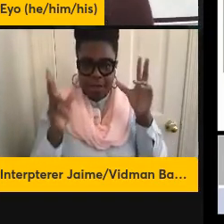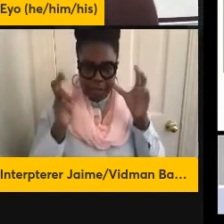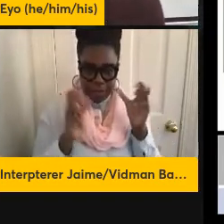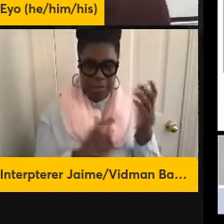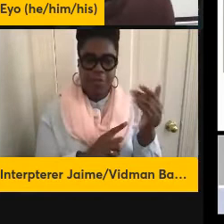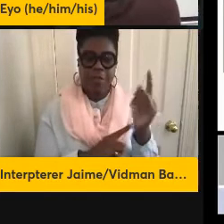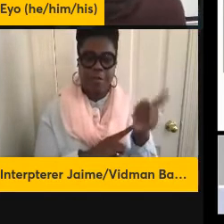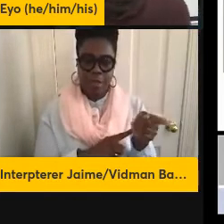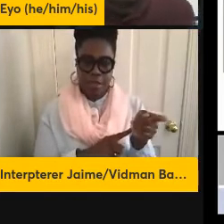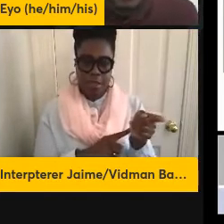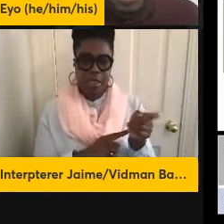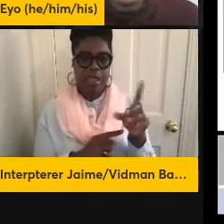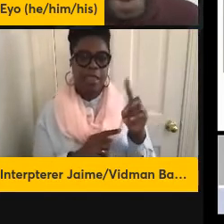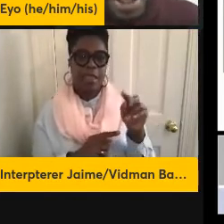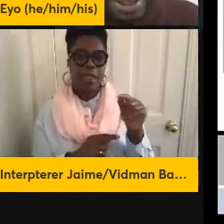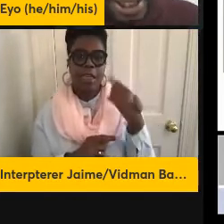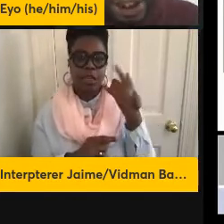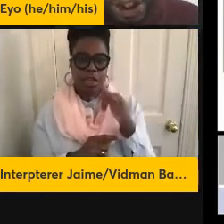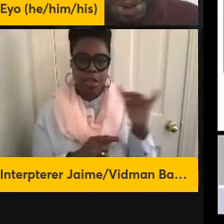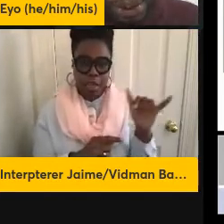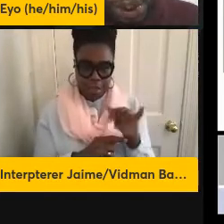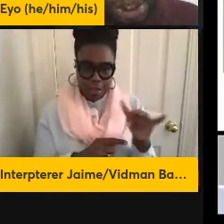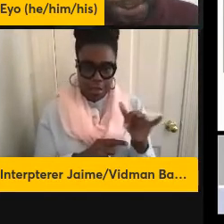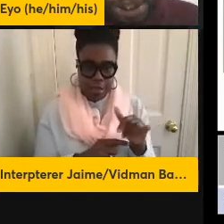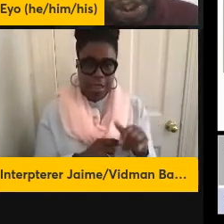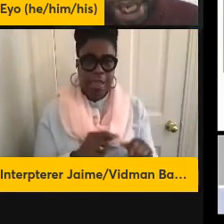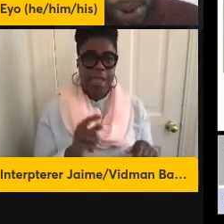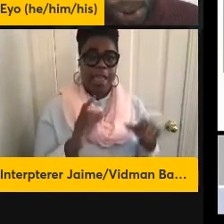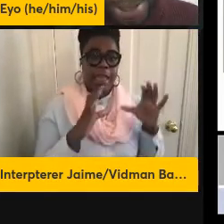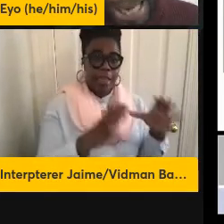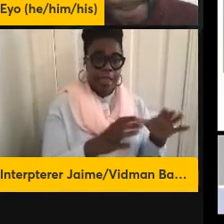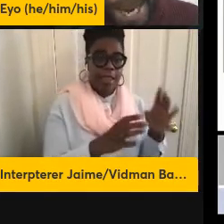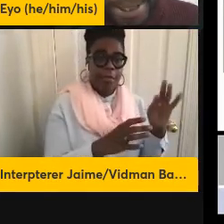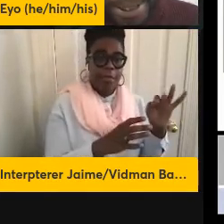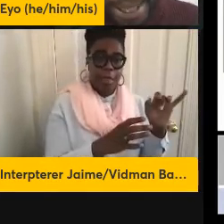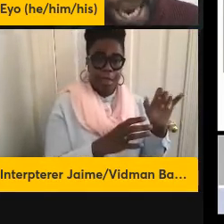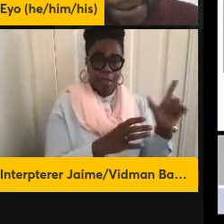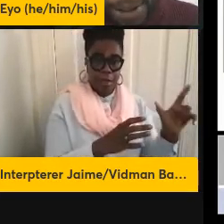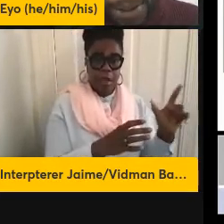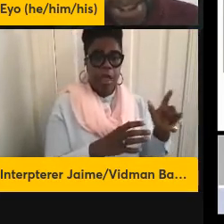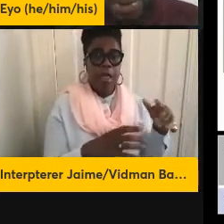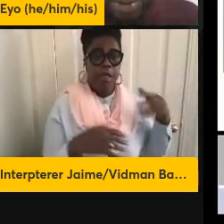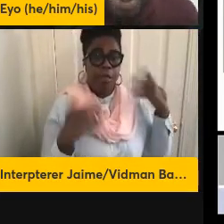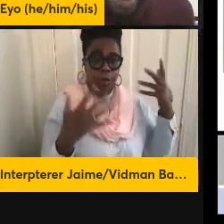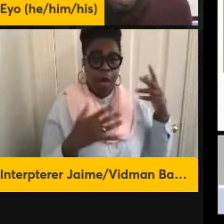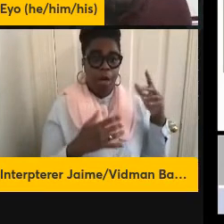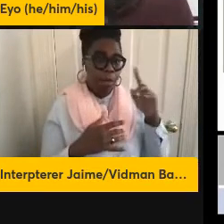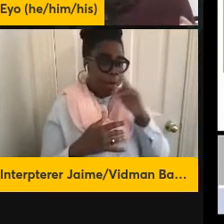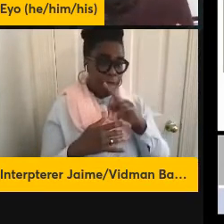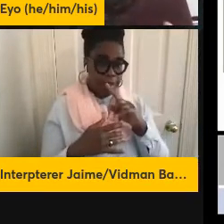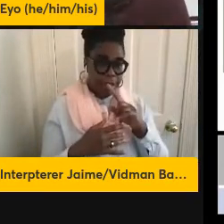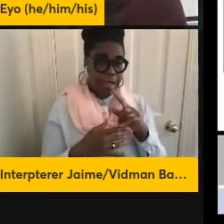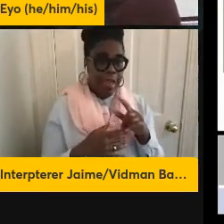data looks like. In the basal condition, what you can appreciate in wild type mice is they have three what we may call syllables,